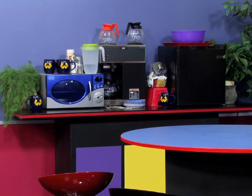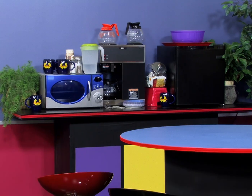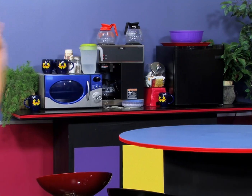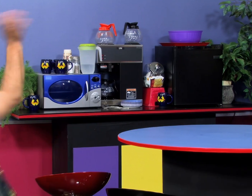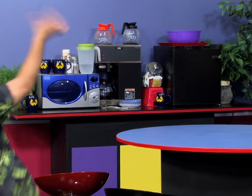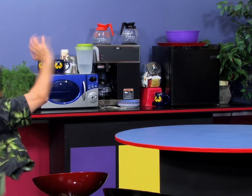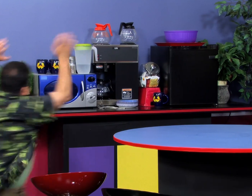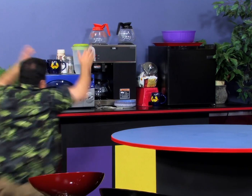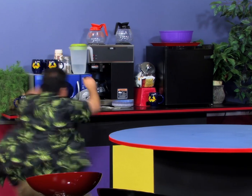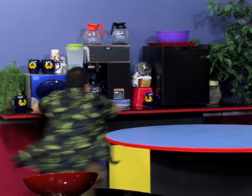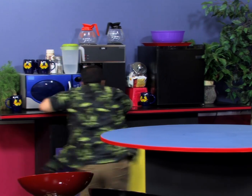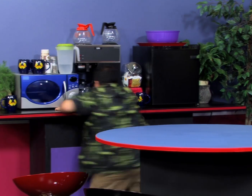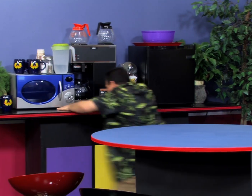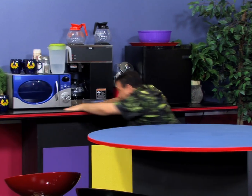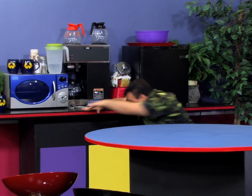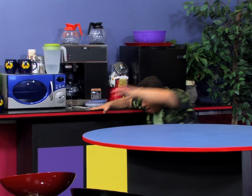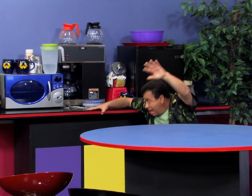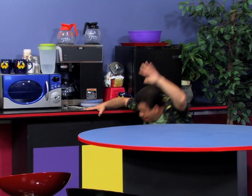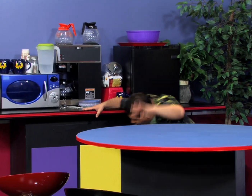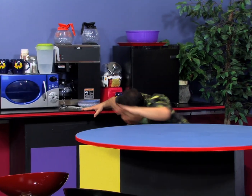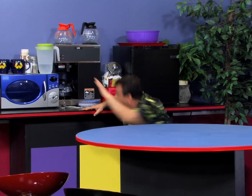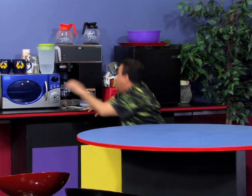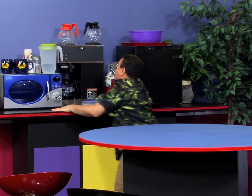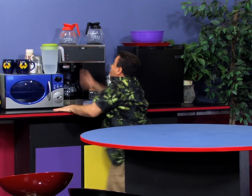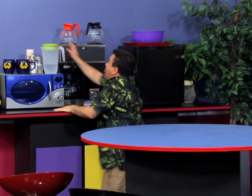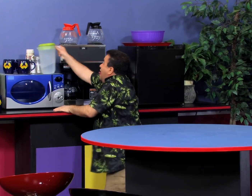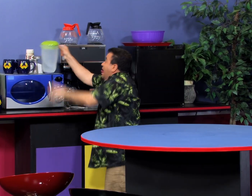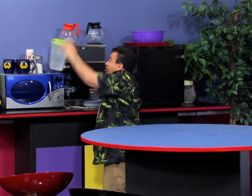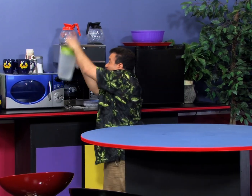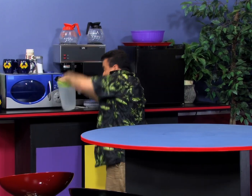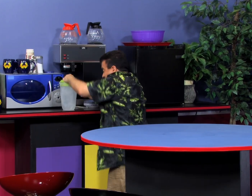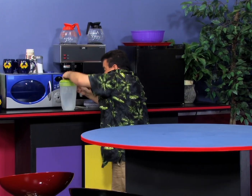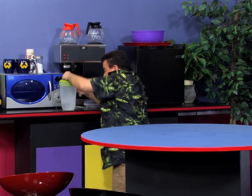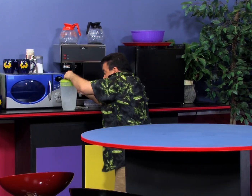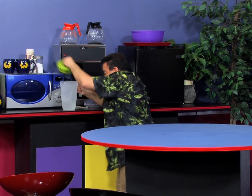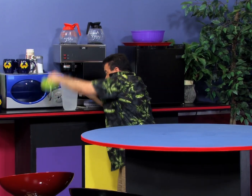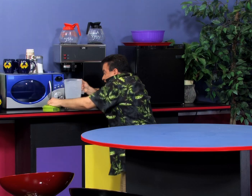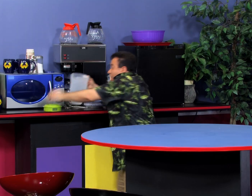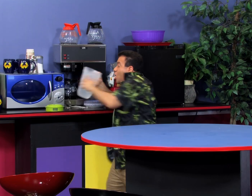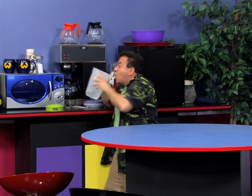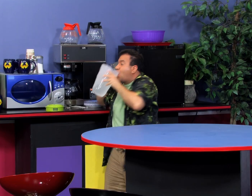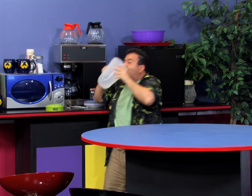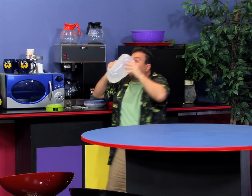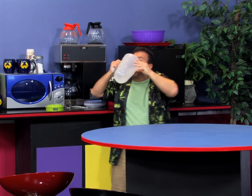AH, AH, AH!